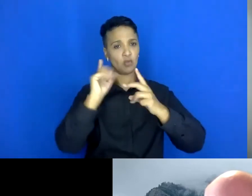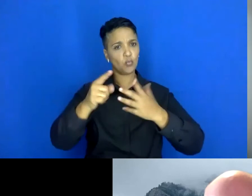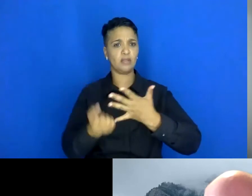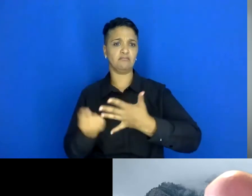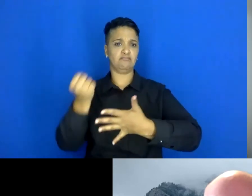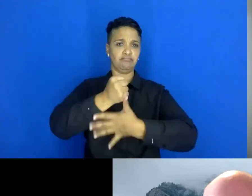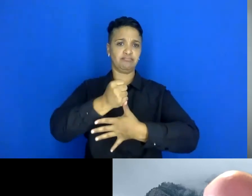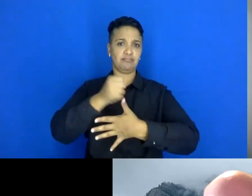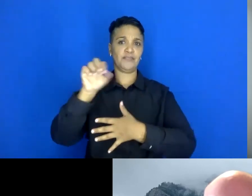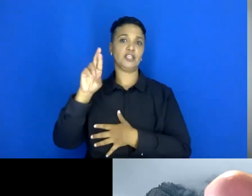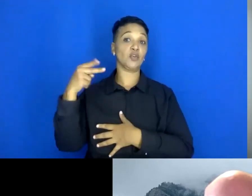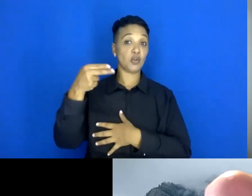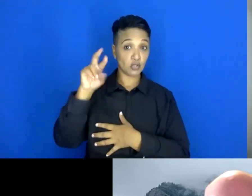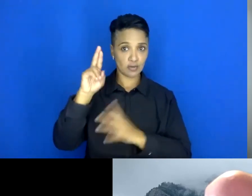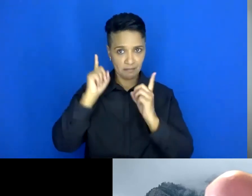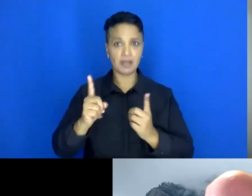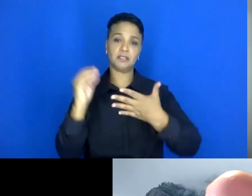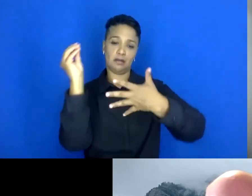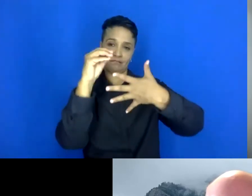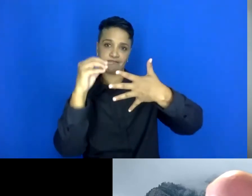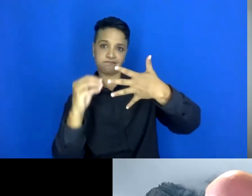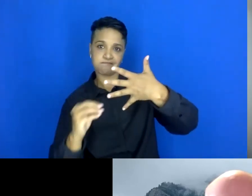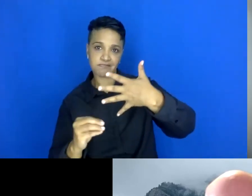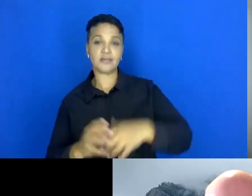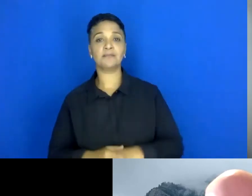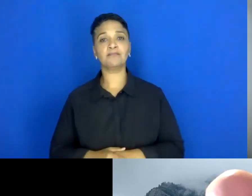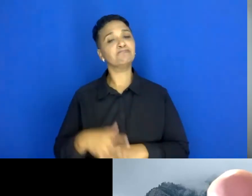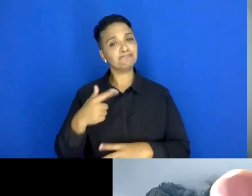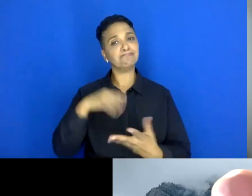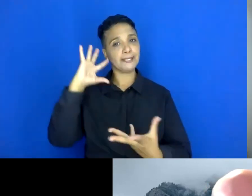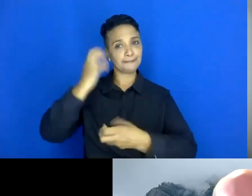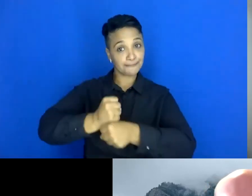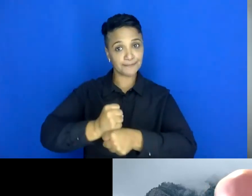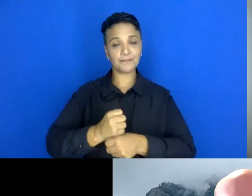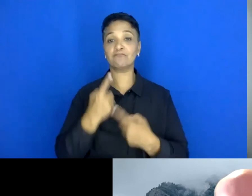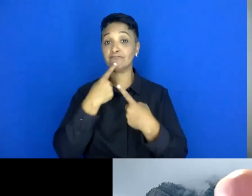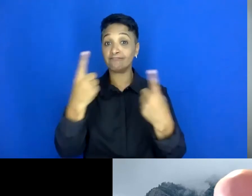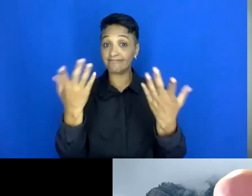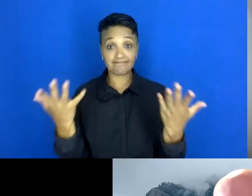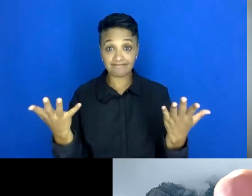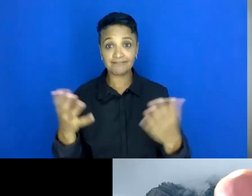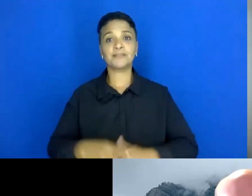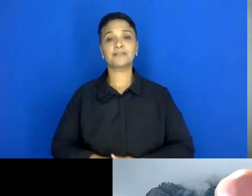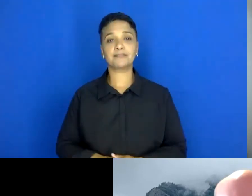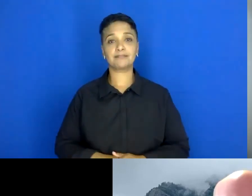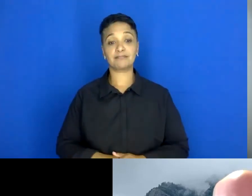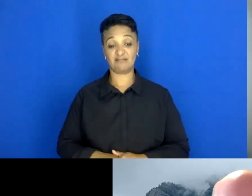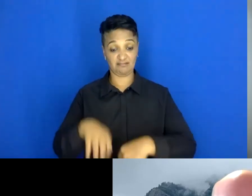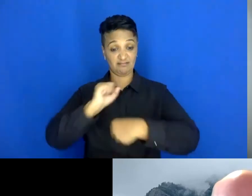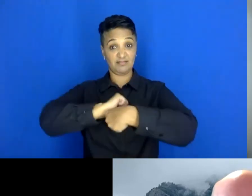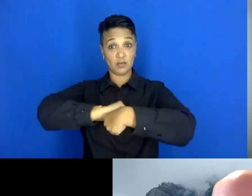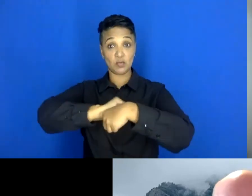and finally i'll just start to close by saying the pandemic has really magnified